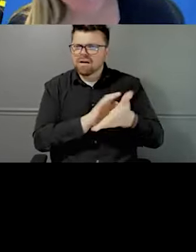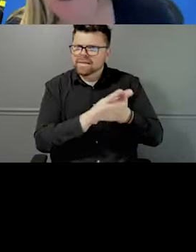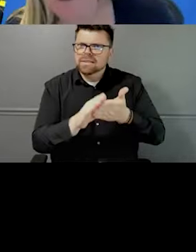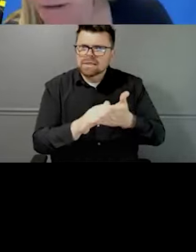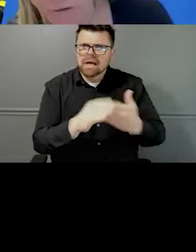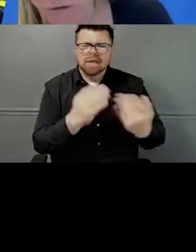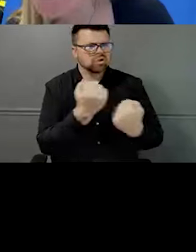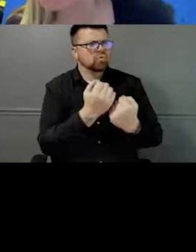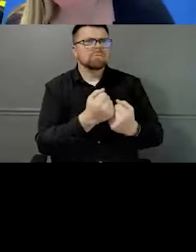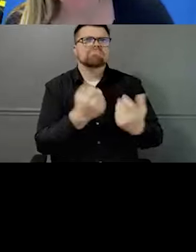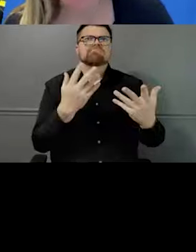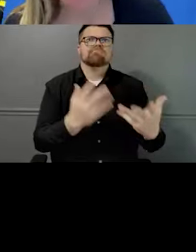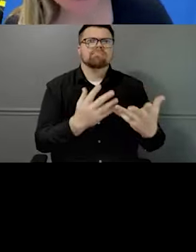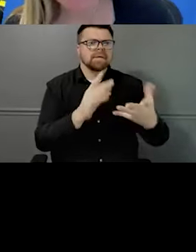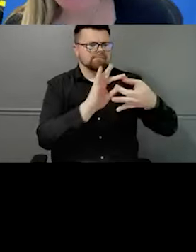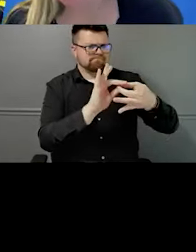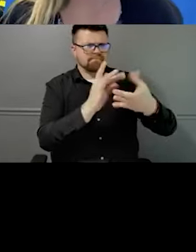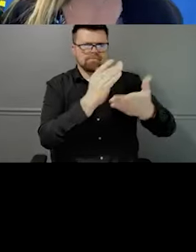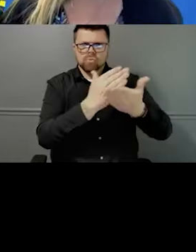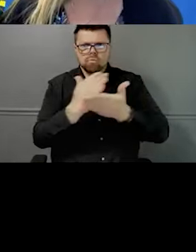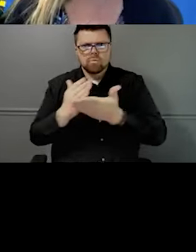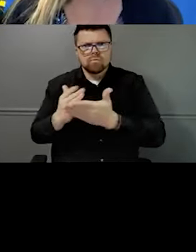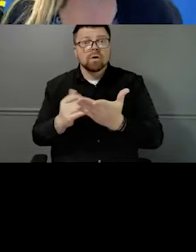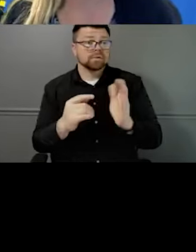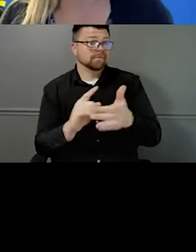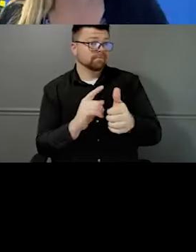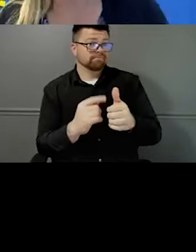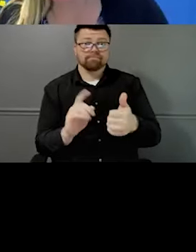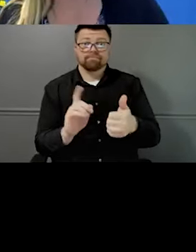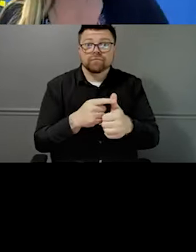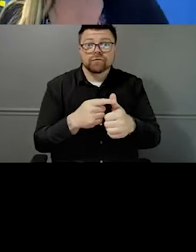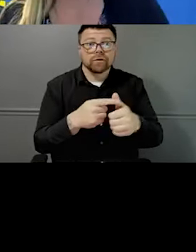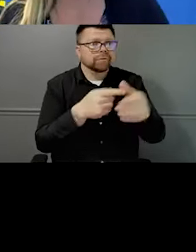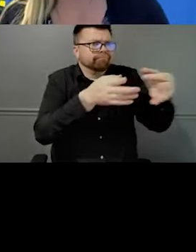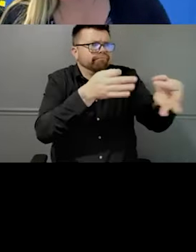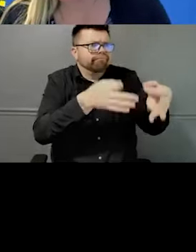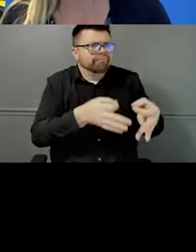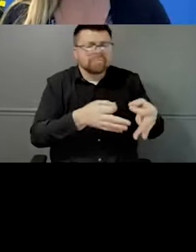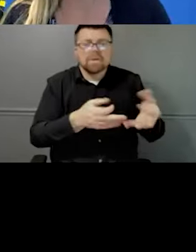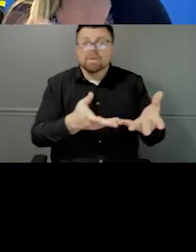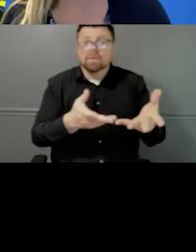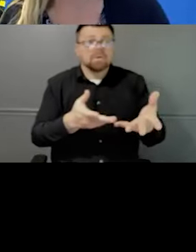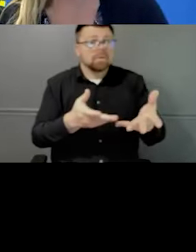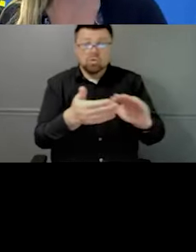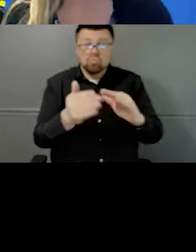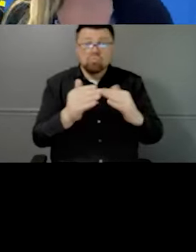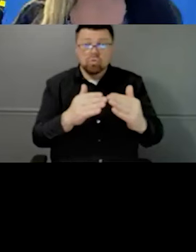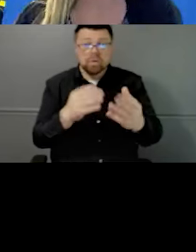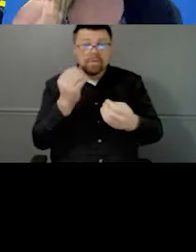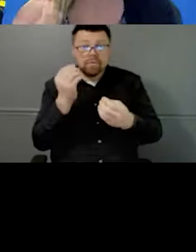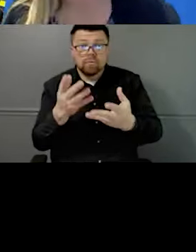The first being definitions. There was definitely a desire from the community. We use terms like